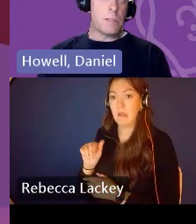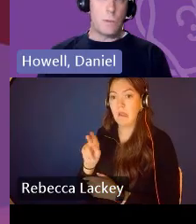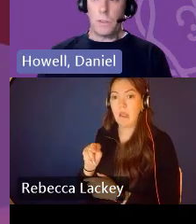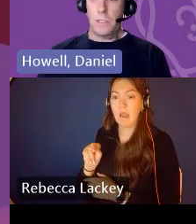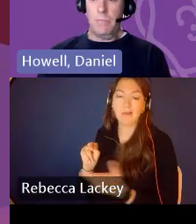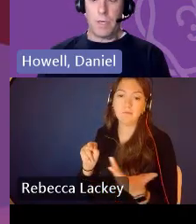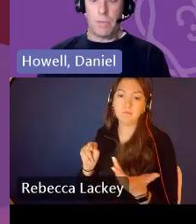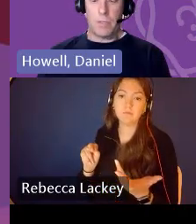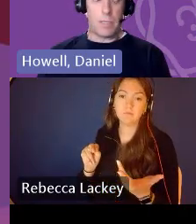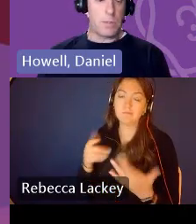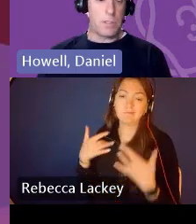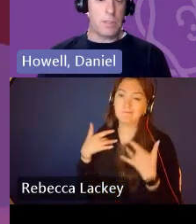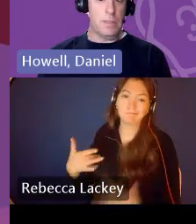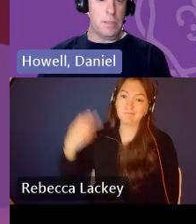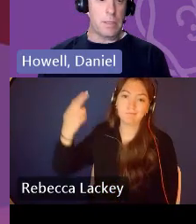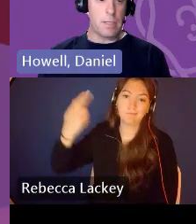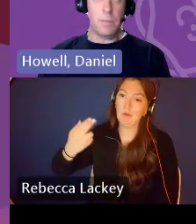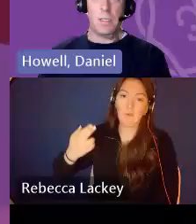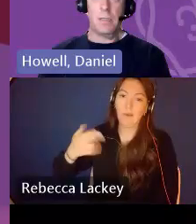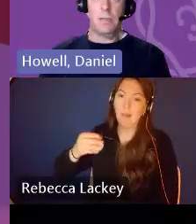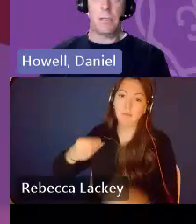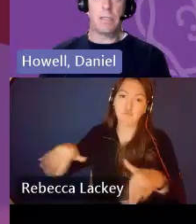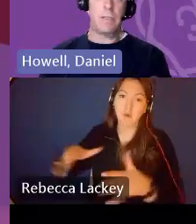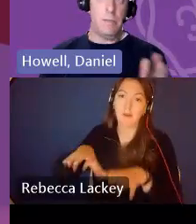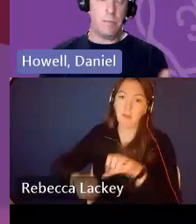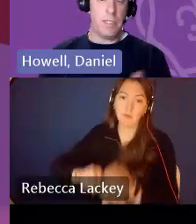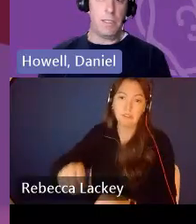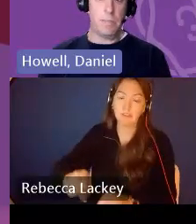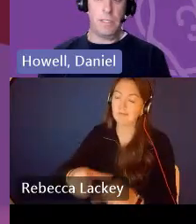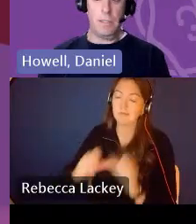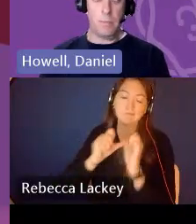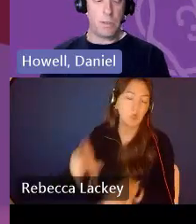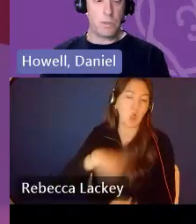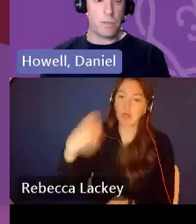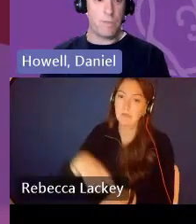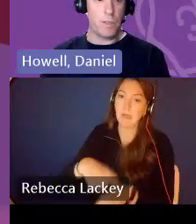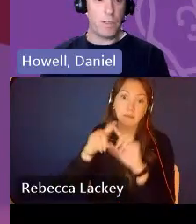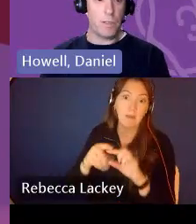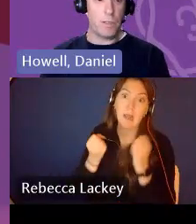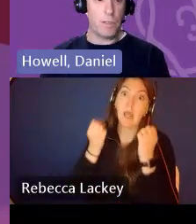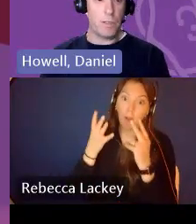just historically property acquisition can be lengthy depending how many parcels are involved.